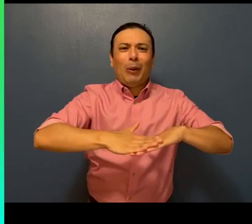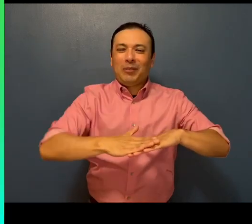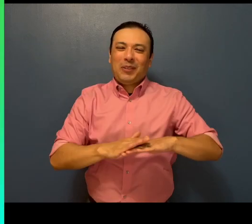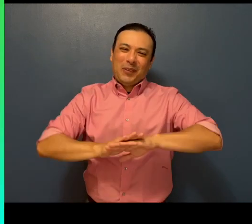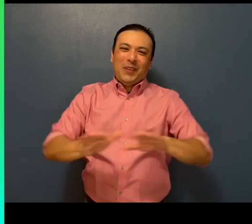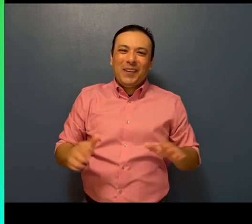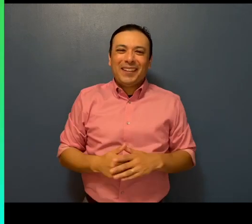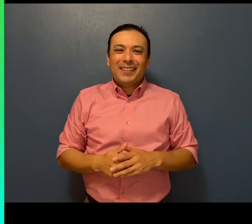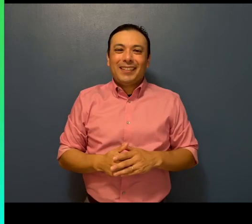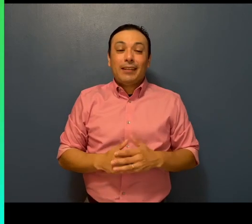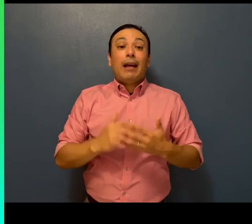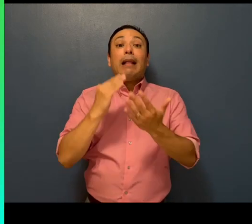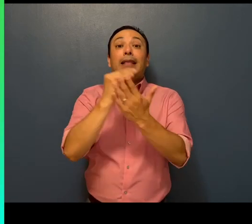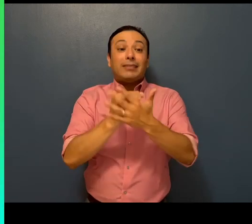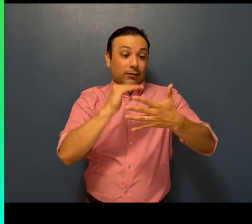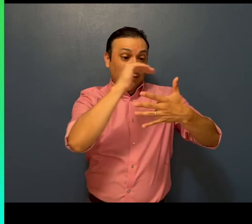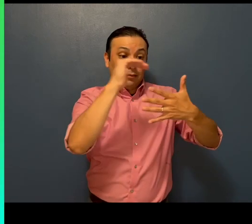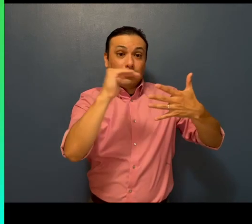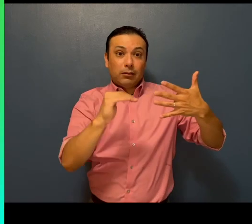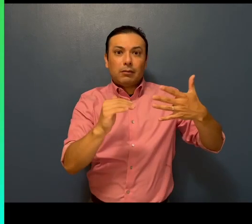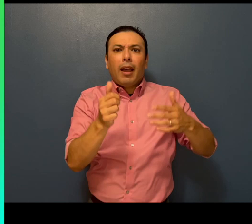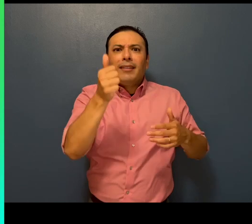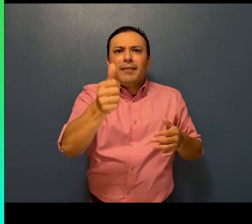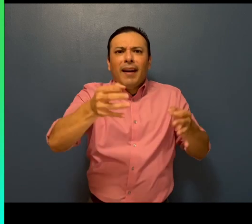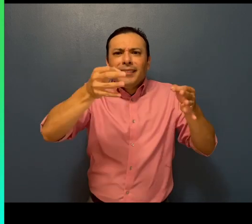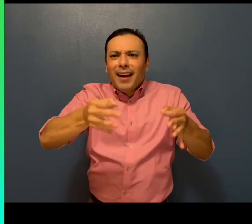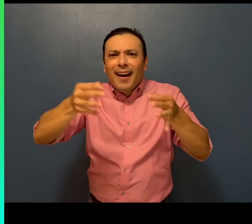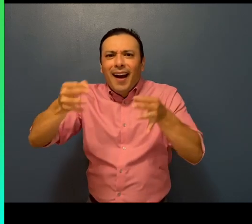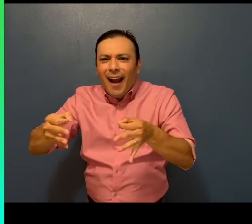In each lesson, you'll get to improvise to decide what Salsa step or rhythm to do next.